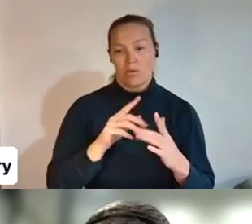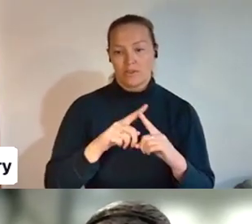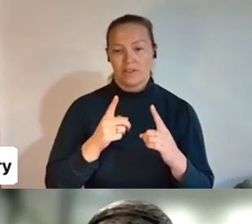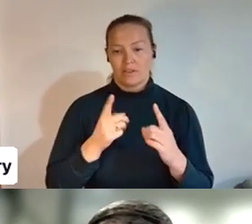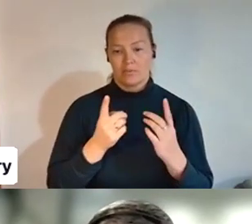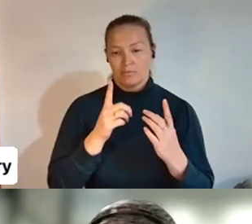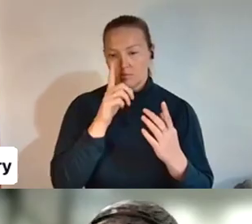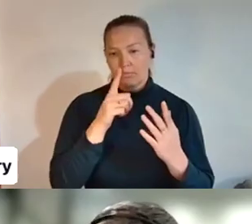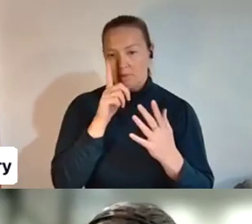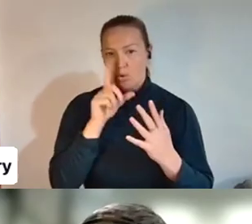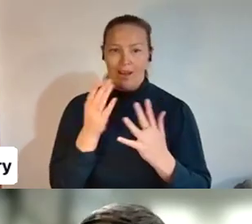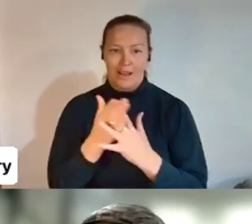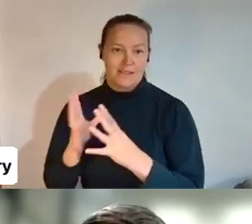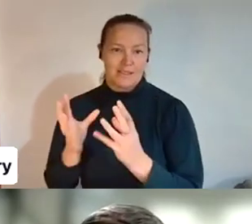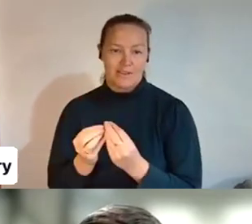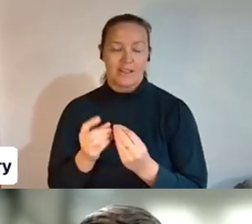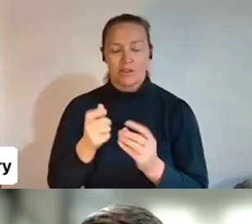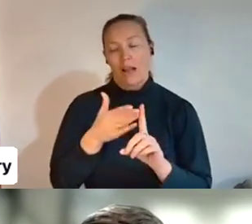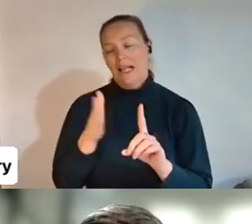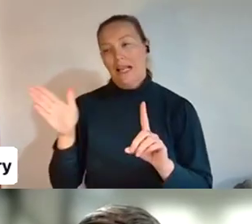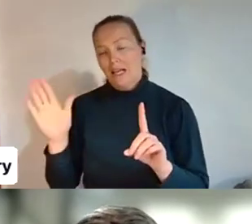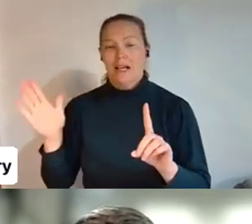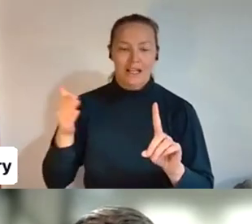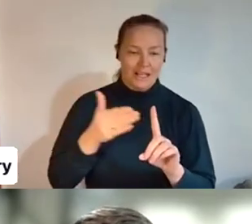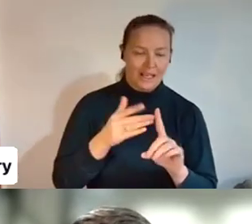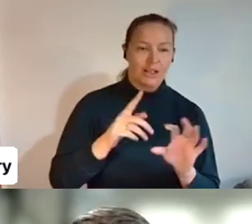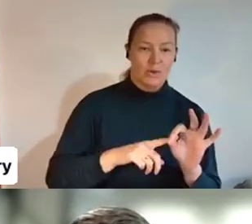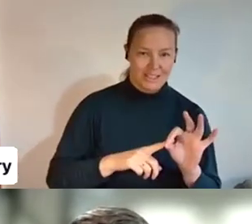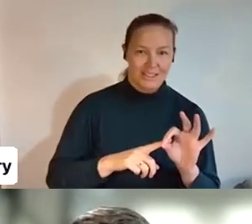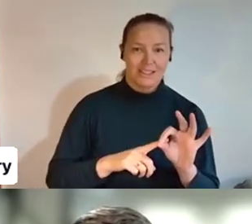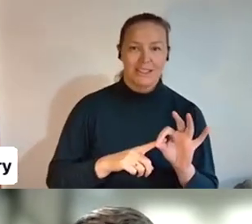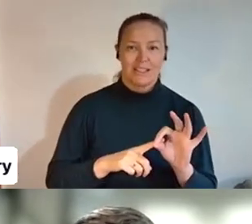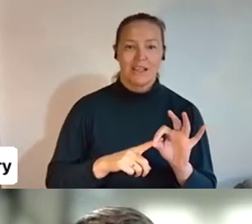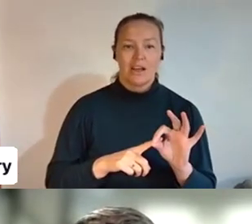tangent. Coming back to the original question we started with, which is what role do political and